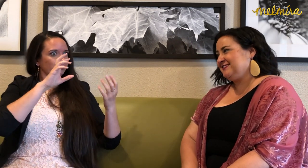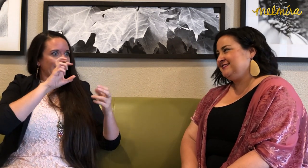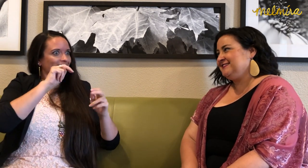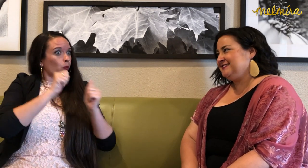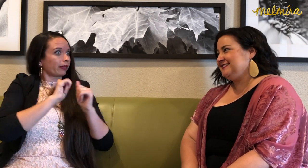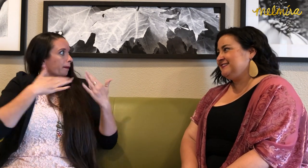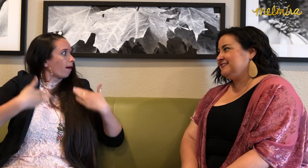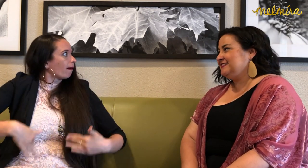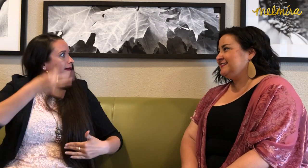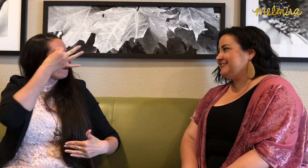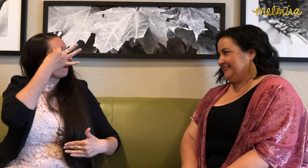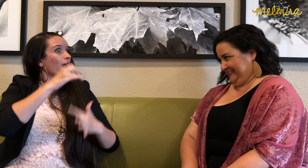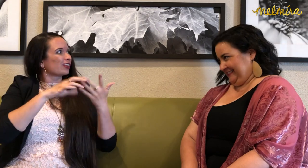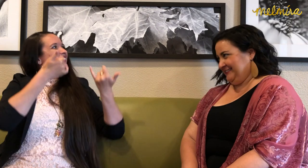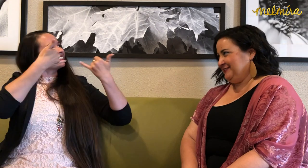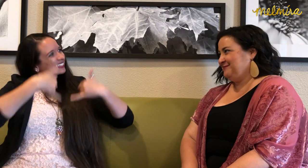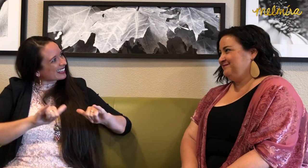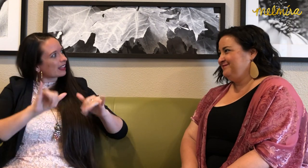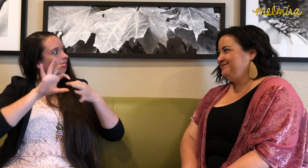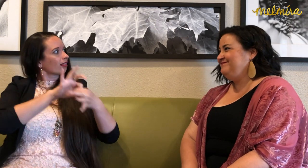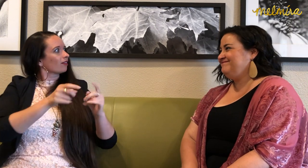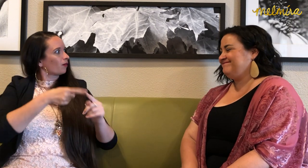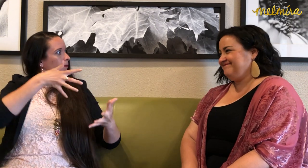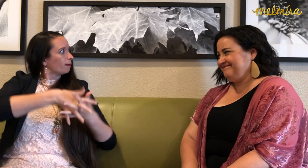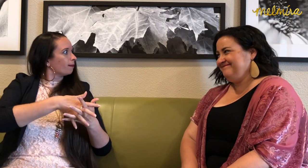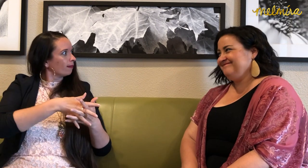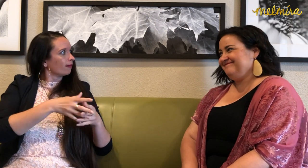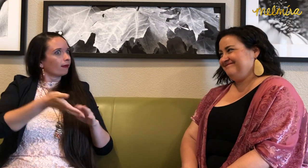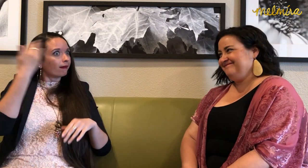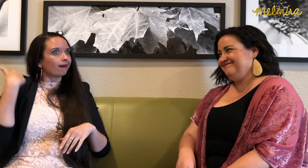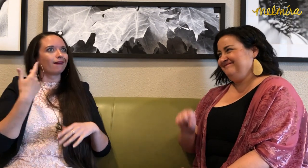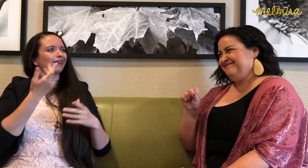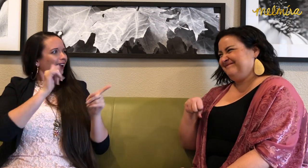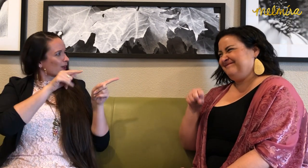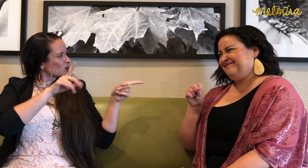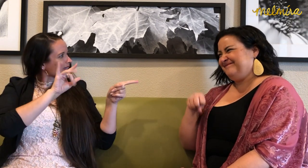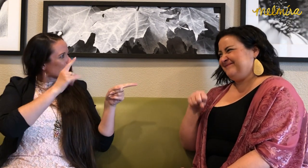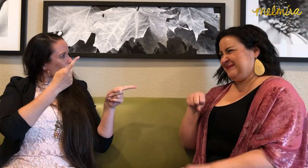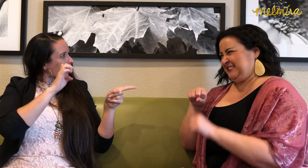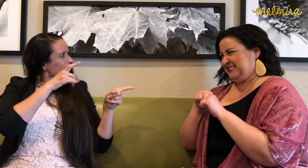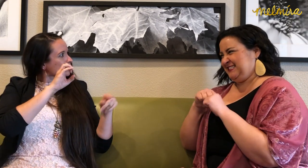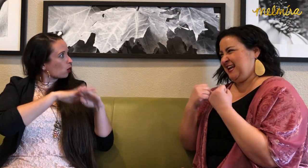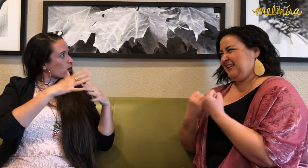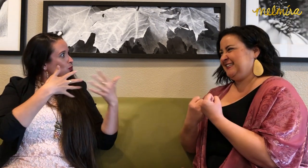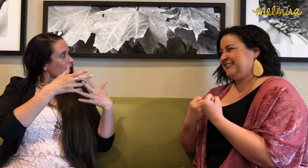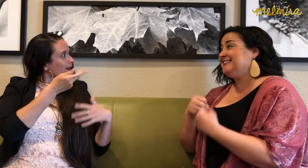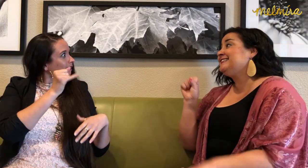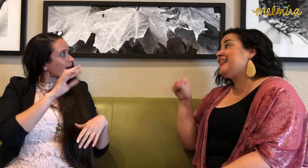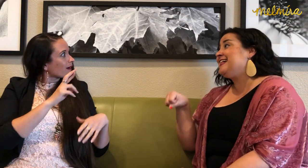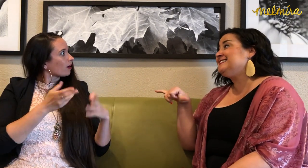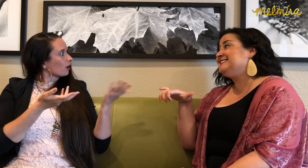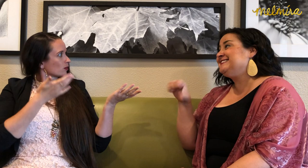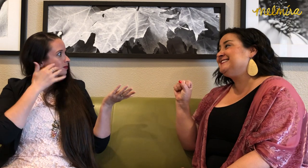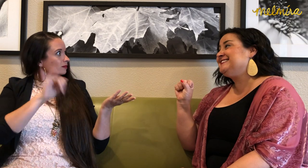Even with body hair, that is still rooted in earlier beliefs. Yes, society. Like, you did one episode on gray hair.